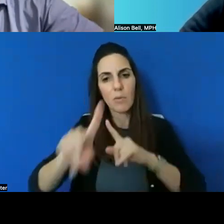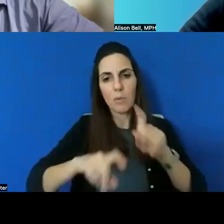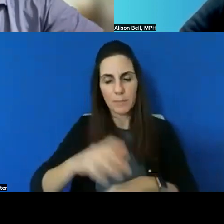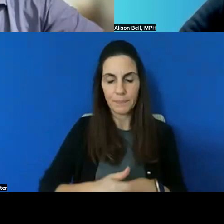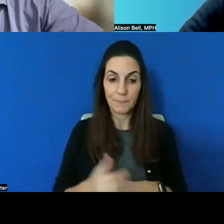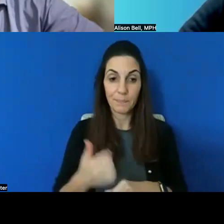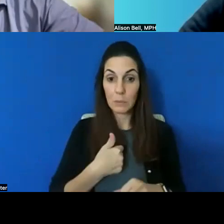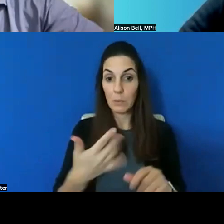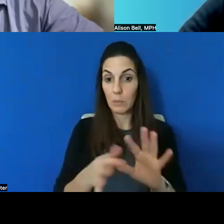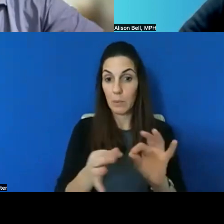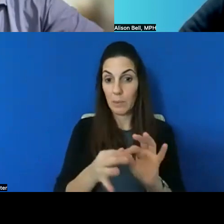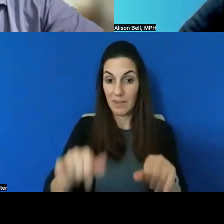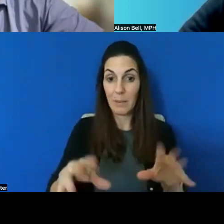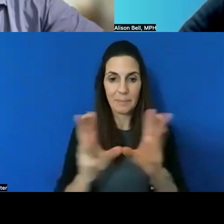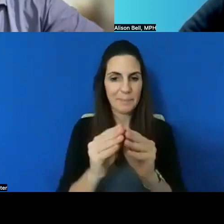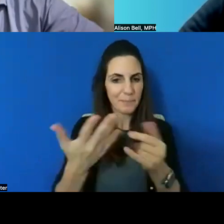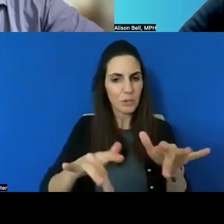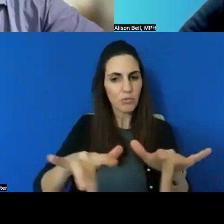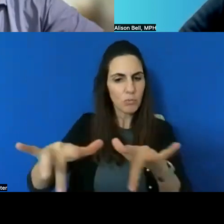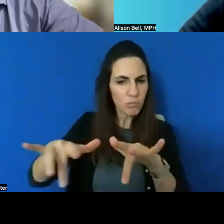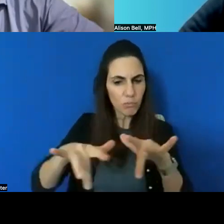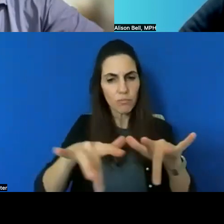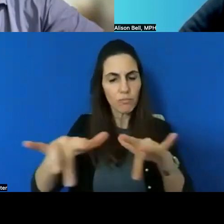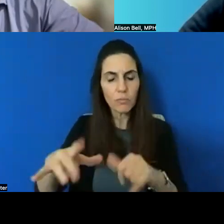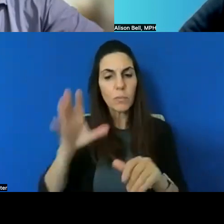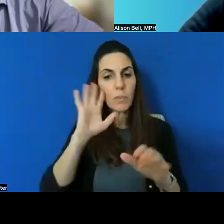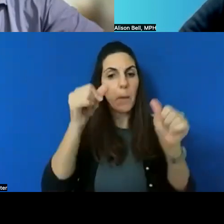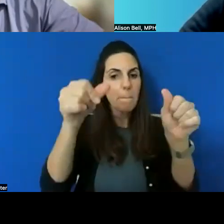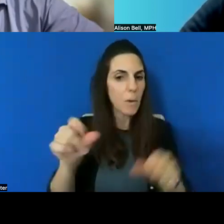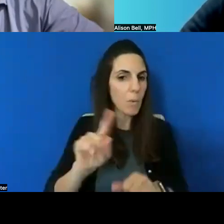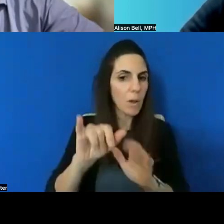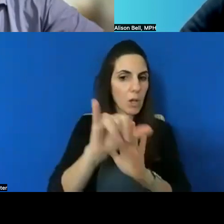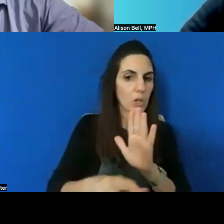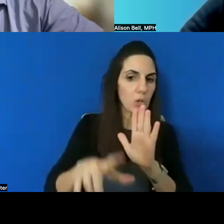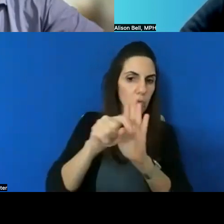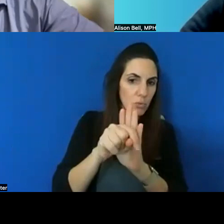today's webinar is being recorded it will be posted on our YouTube channel uh in the next week